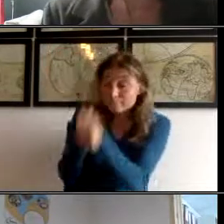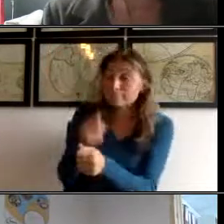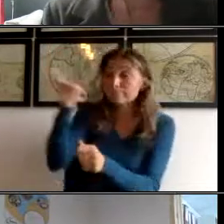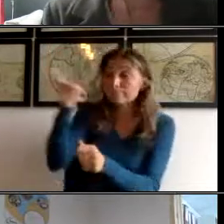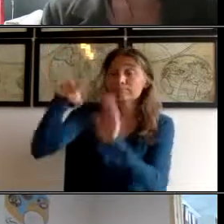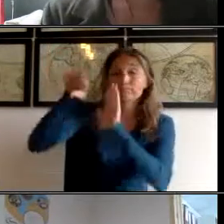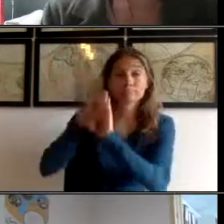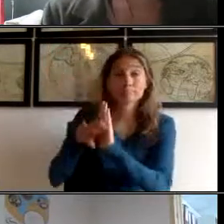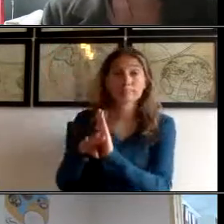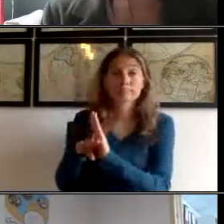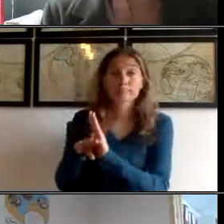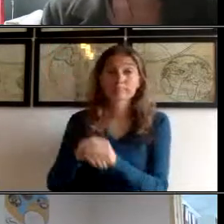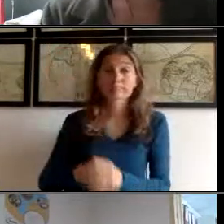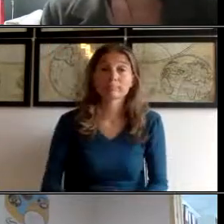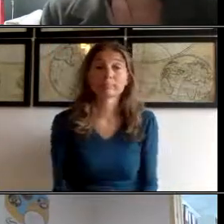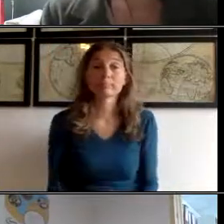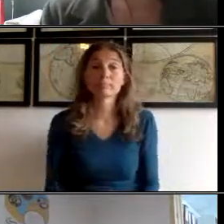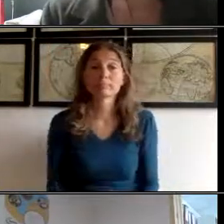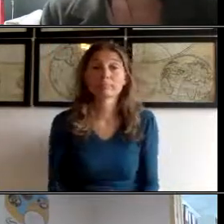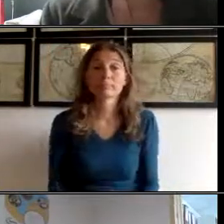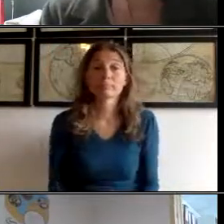All our programmes are currently on hold.